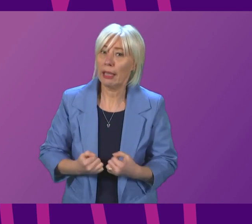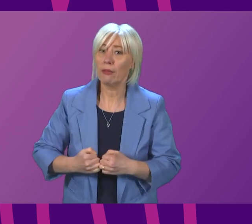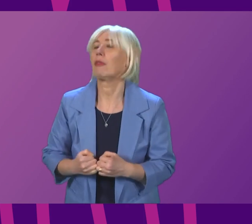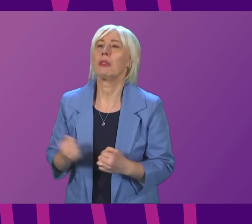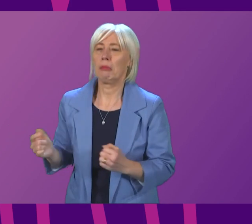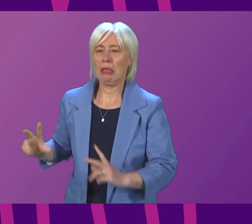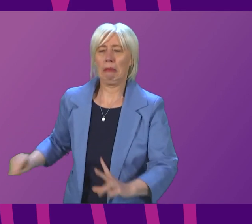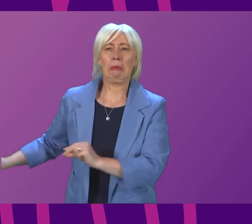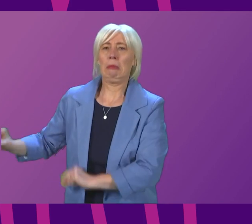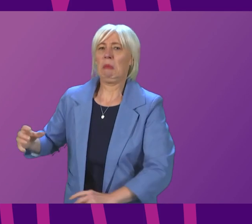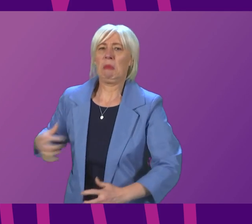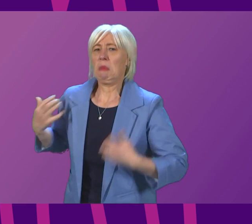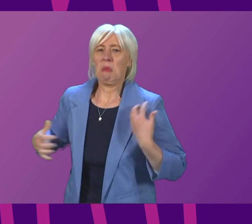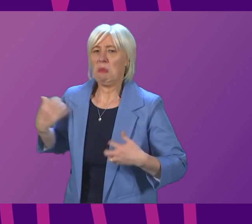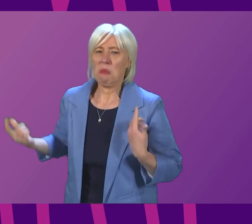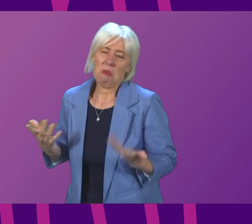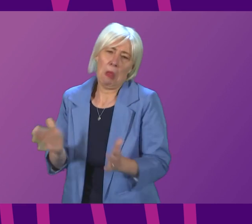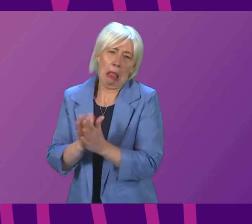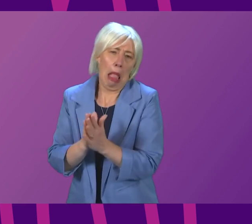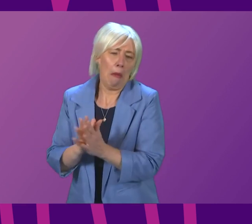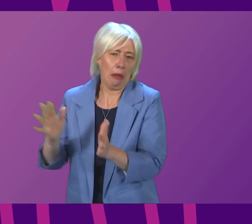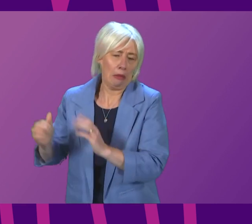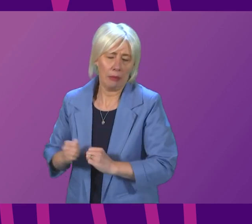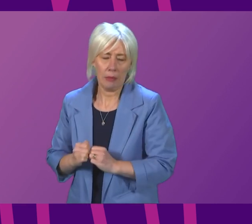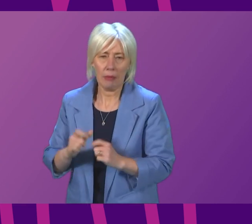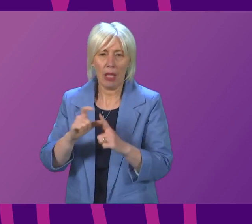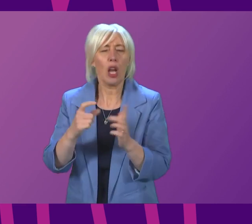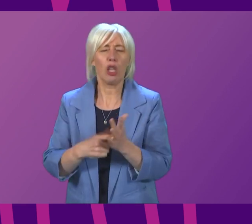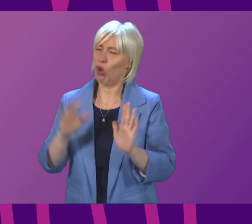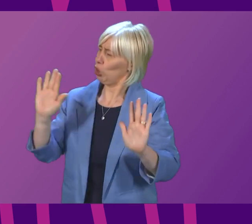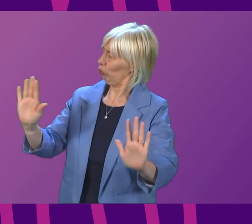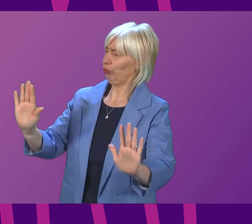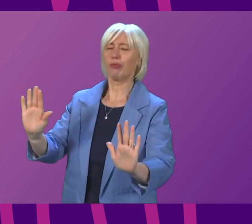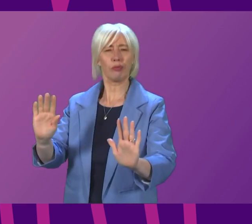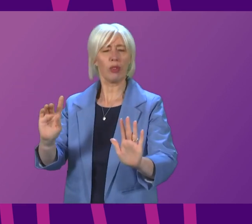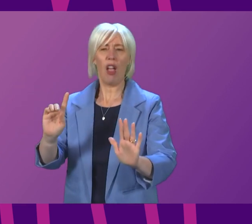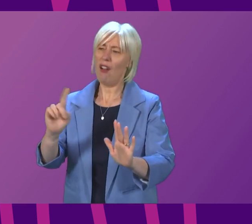Let us look at the First Minister’s answer.